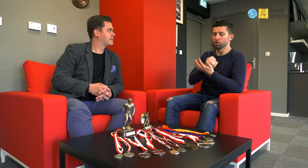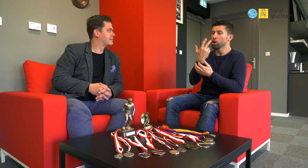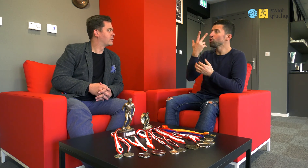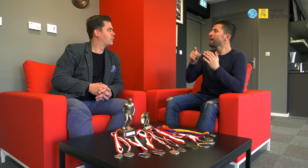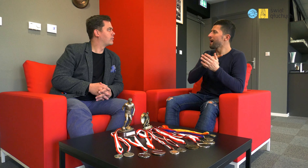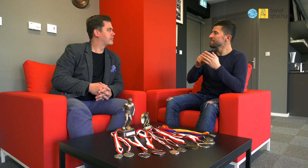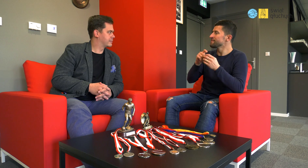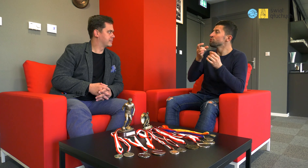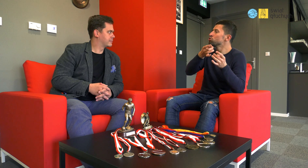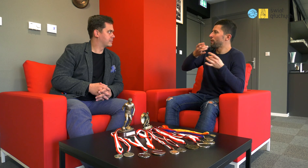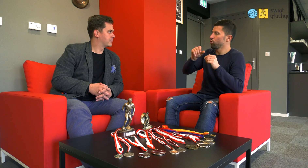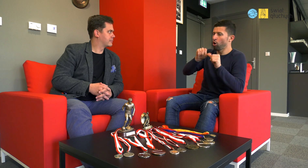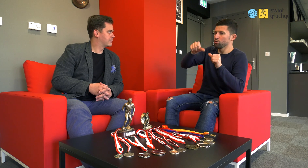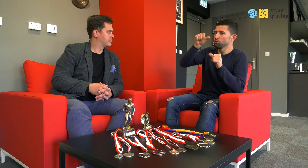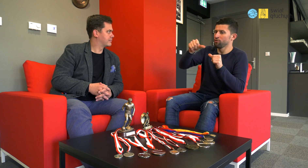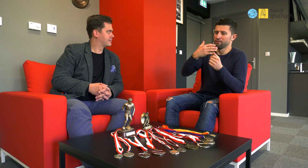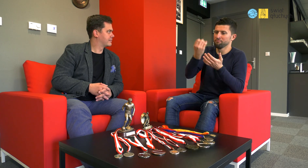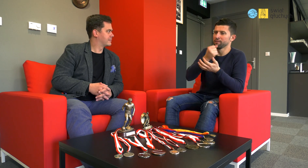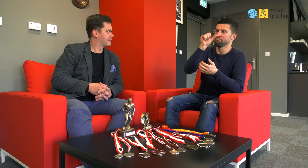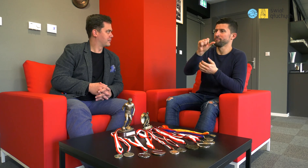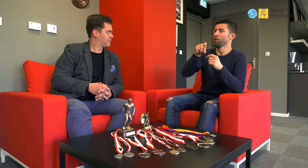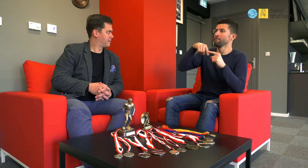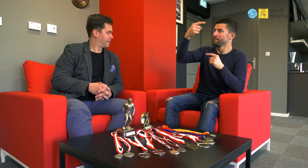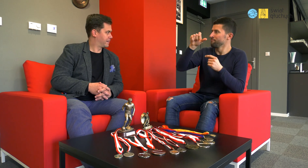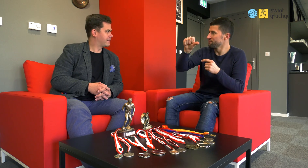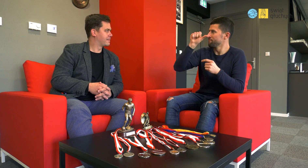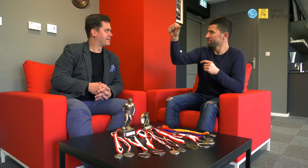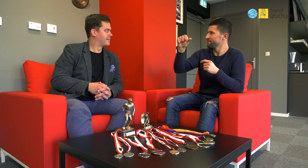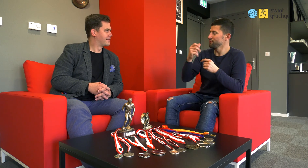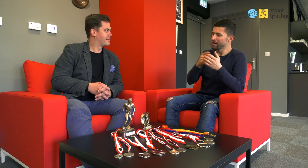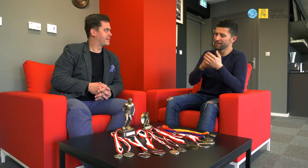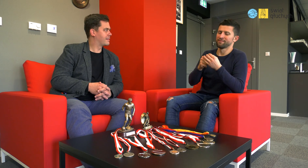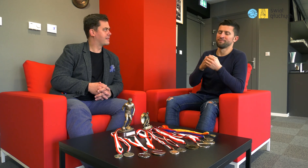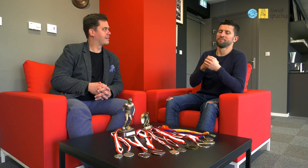Three years in a row I won first place.